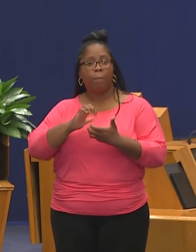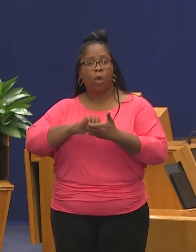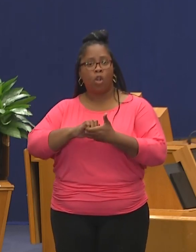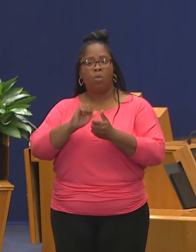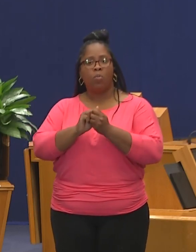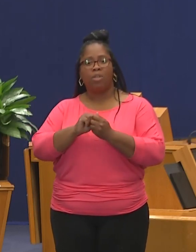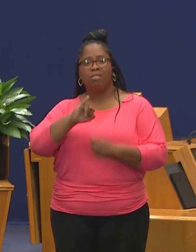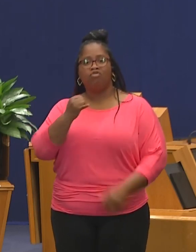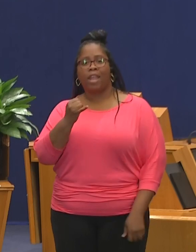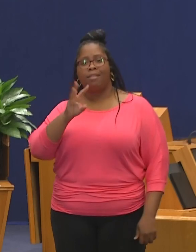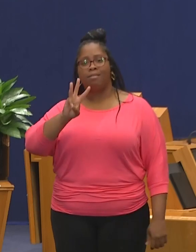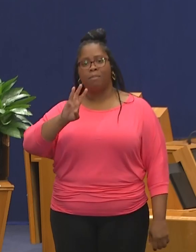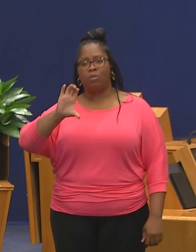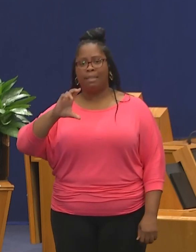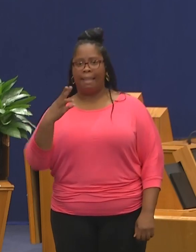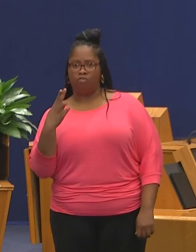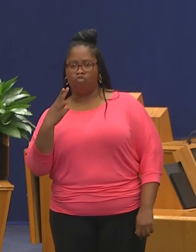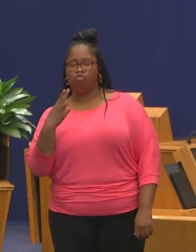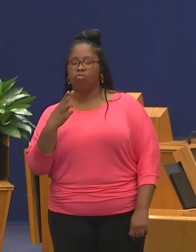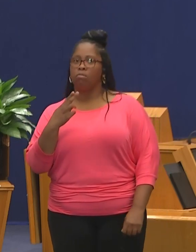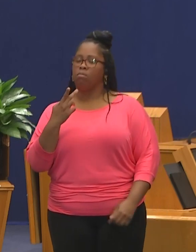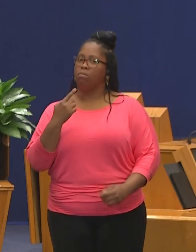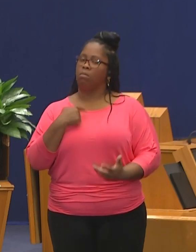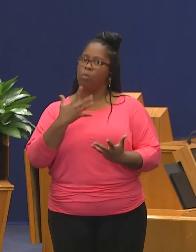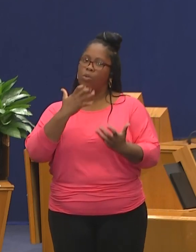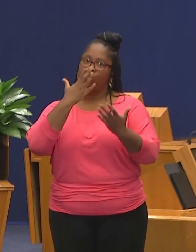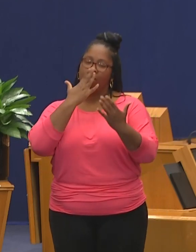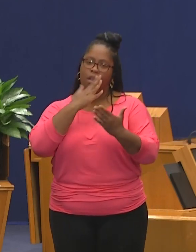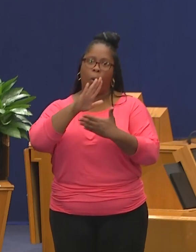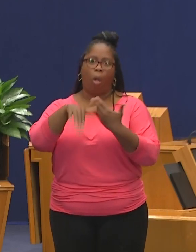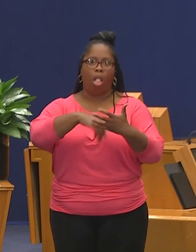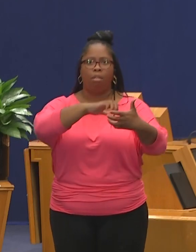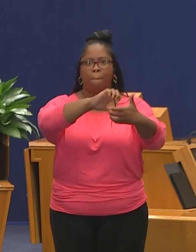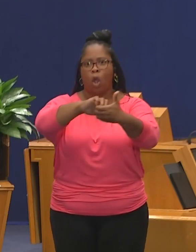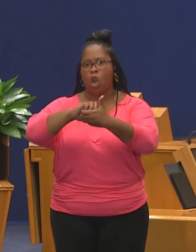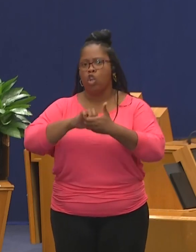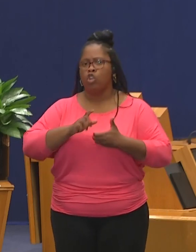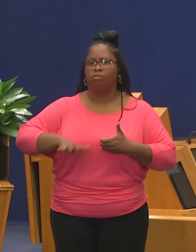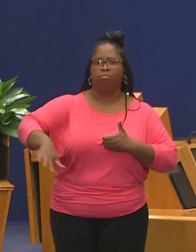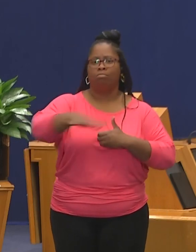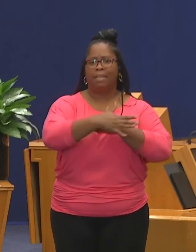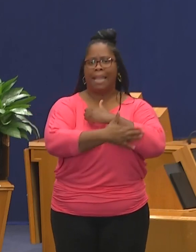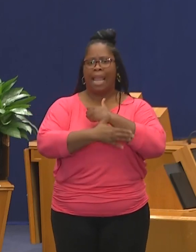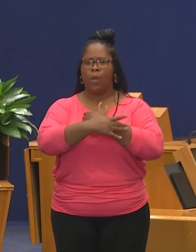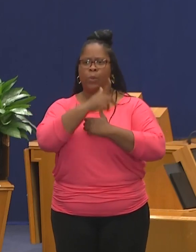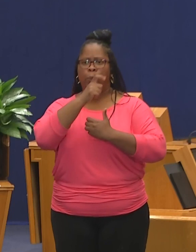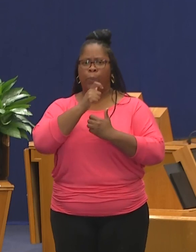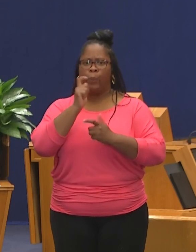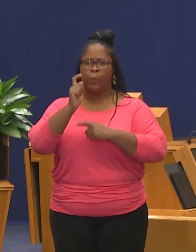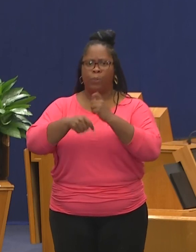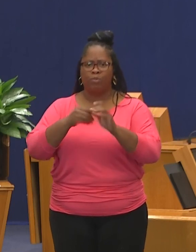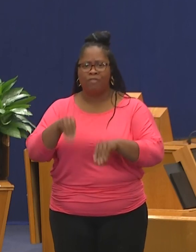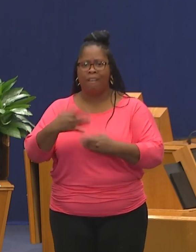IN SOUTH L.A. THAT ARE BEING PROVIDED IN PARTNERSHIP WITH J.W.C.H. I WANT TO EXTEND MY THANKS TO